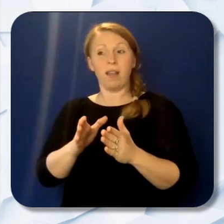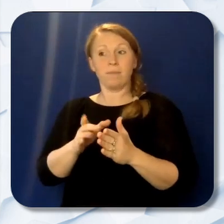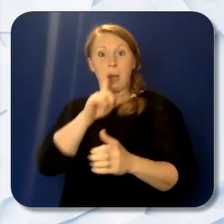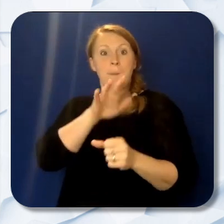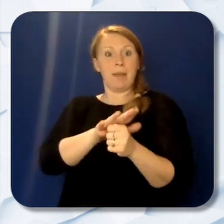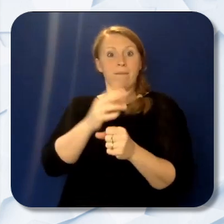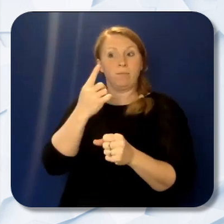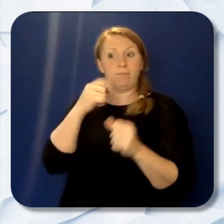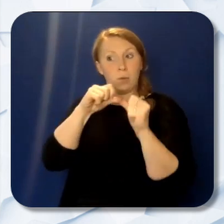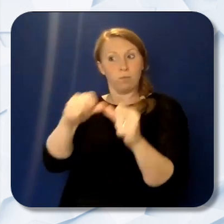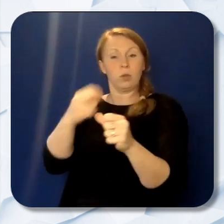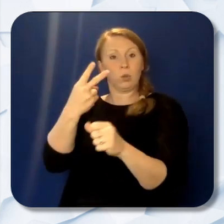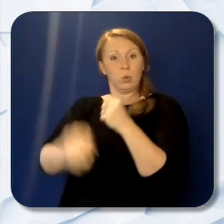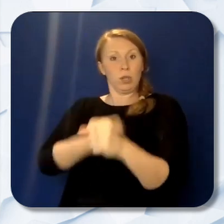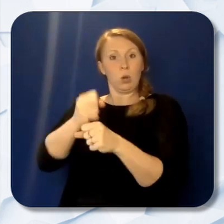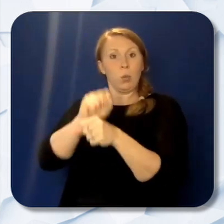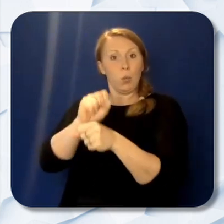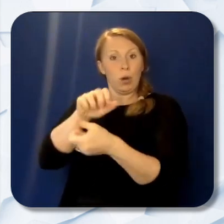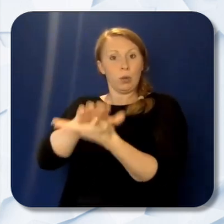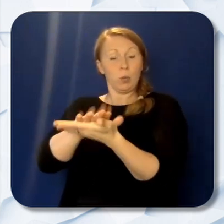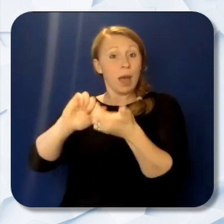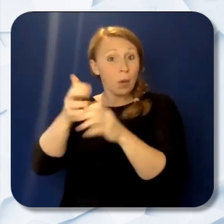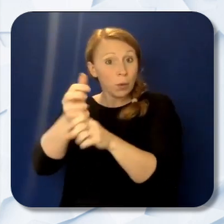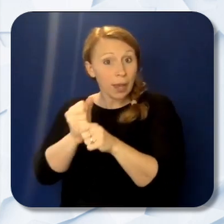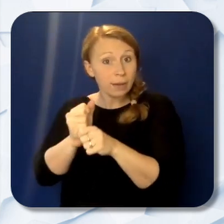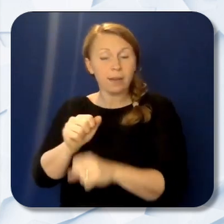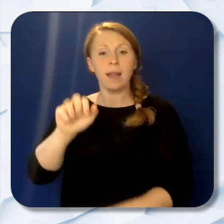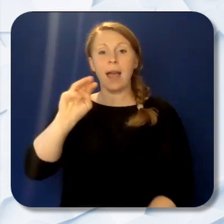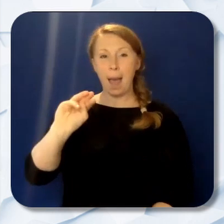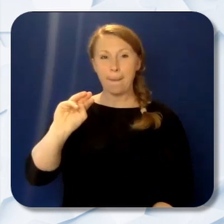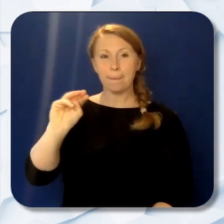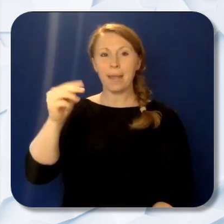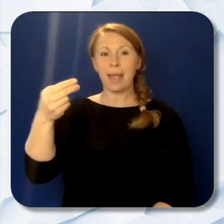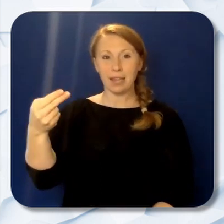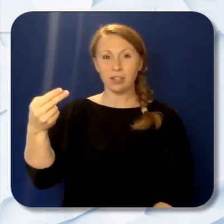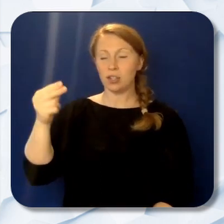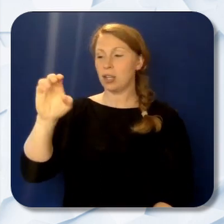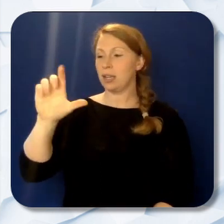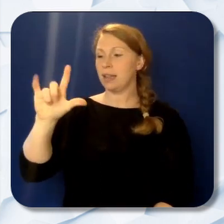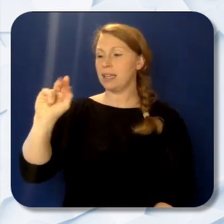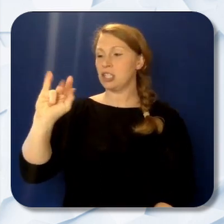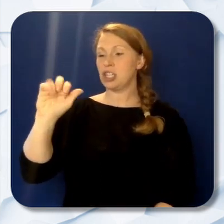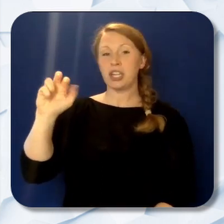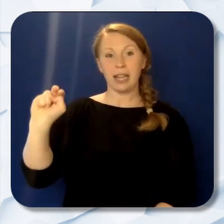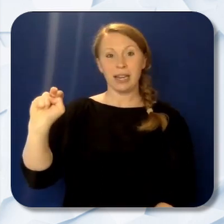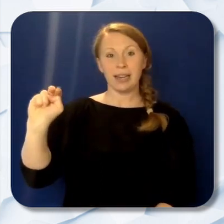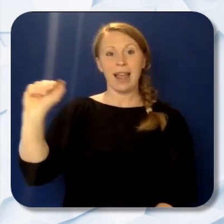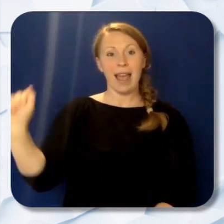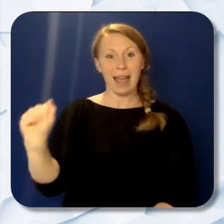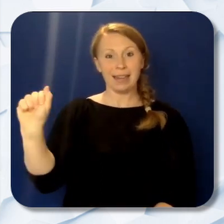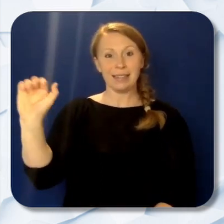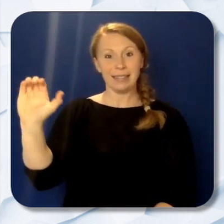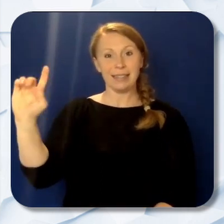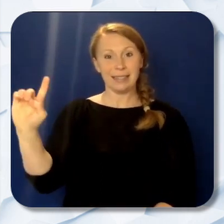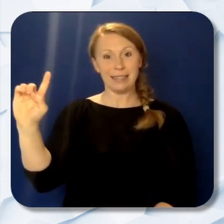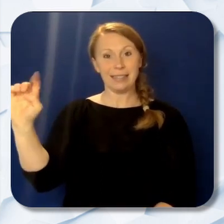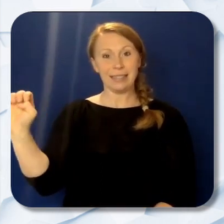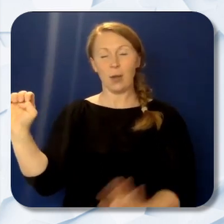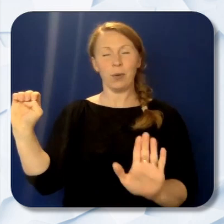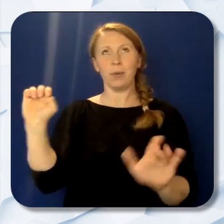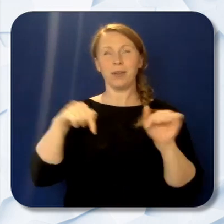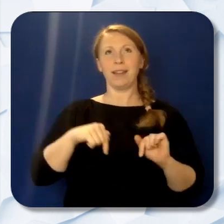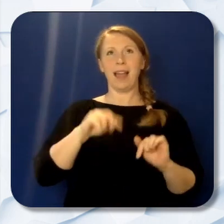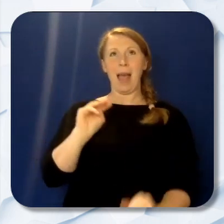way to do that is to go to Mh. Uh M. H. Clinician at CDE. I'm sorry check that. That's MHCounselors